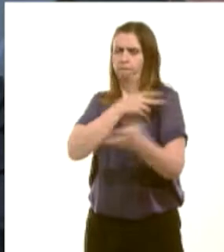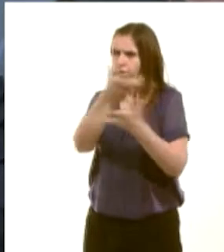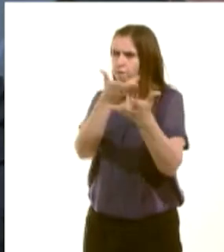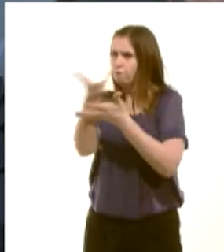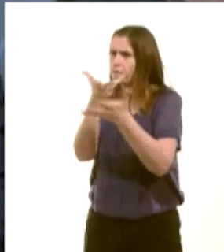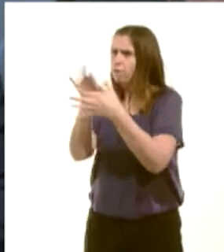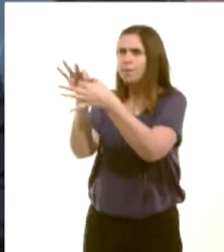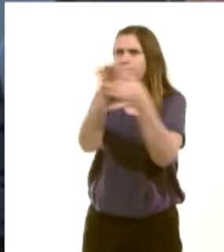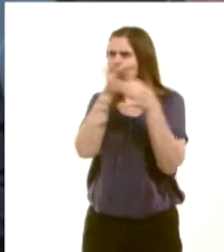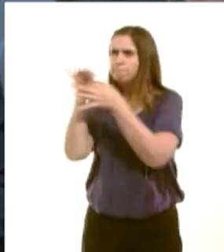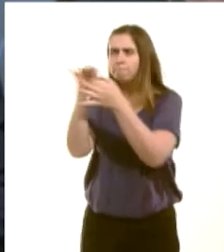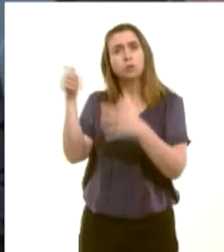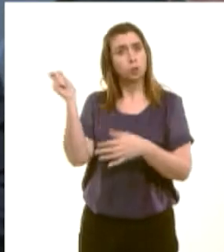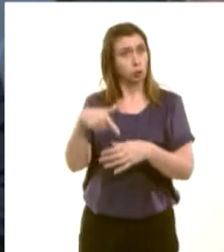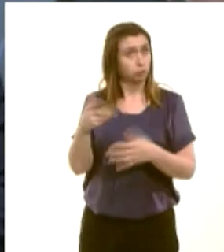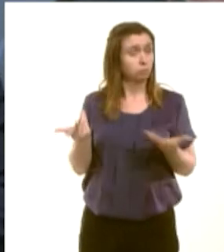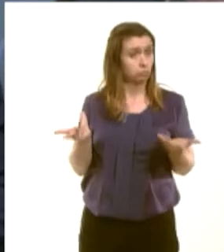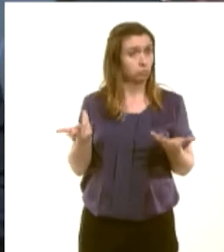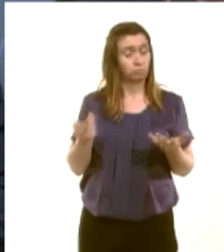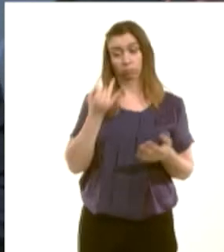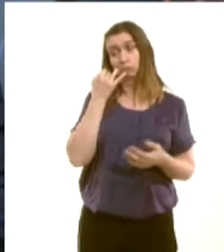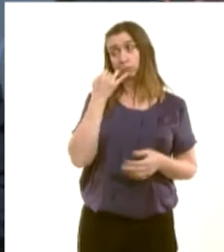or operate within the hospitals. Last week, we saw the British Medical Association pass